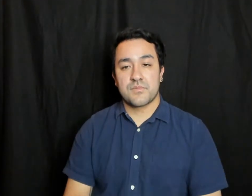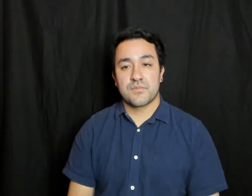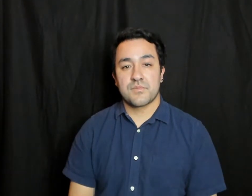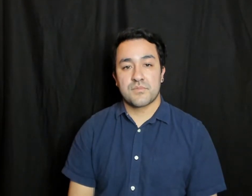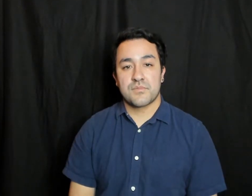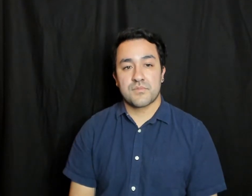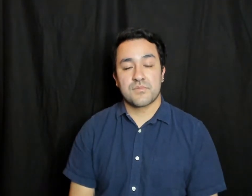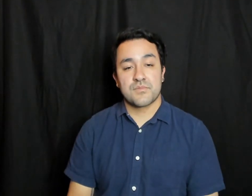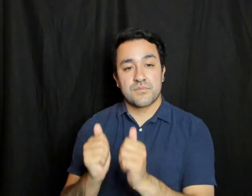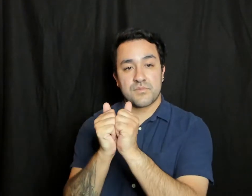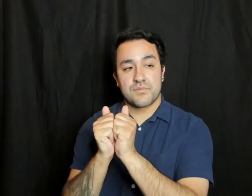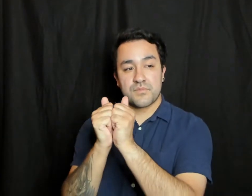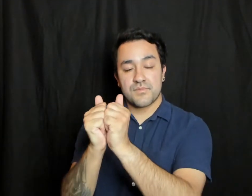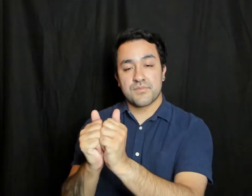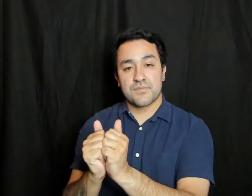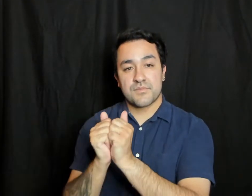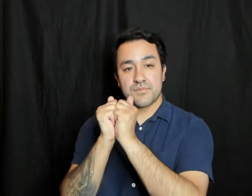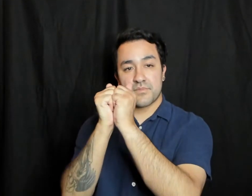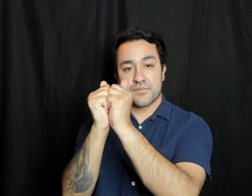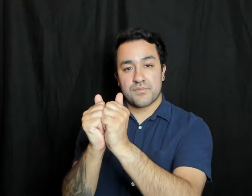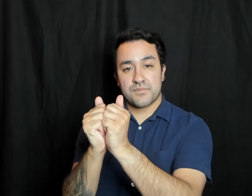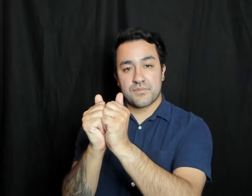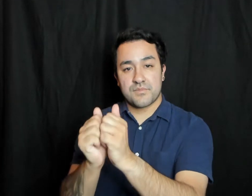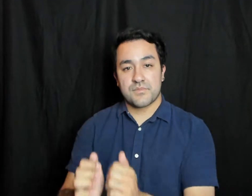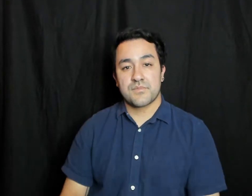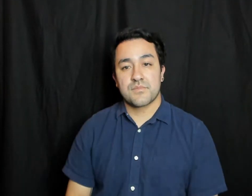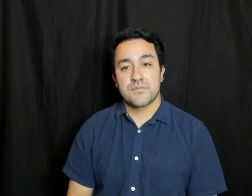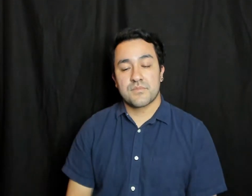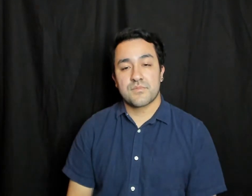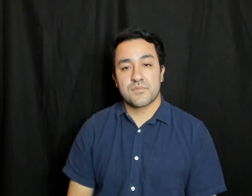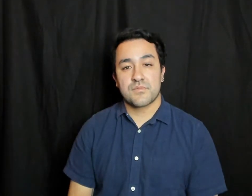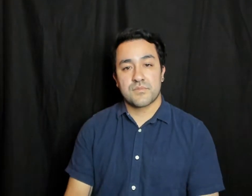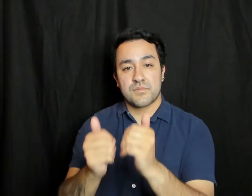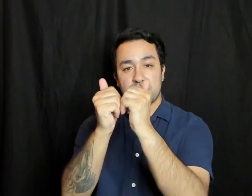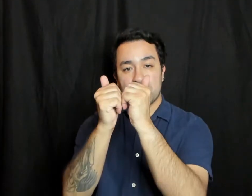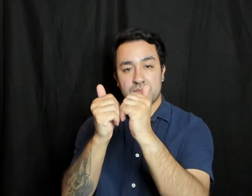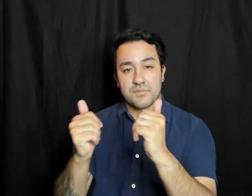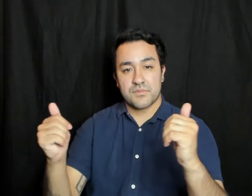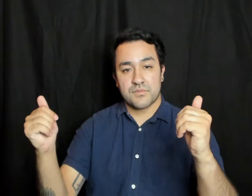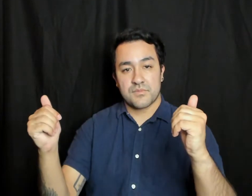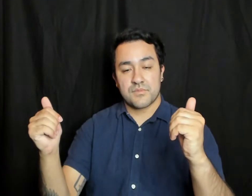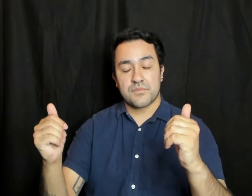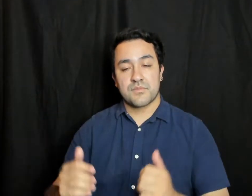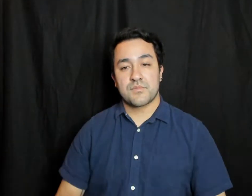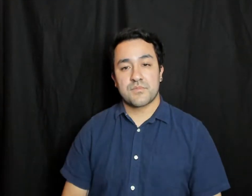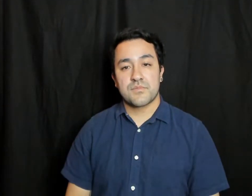TOGETHER Dating; Together SEPARATE Separate; Break Up